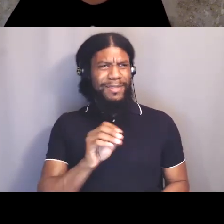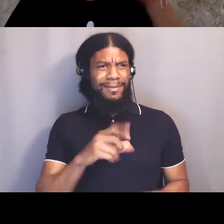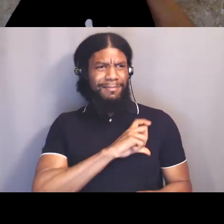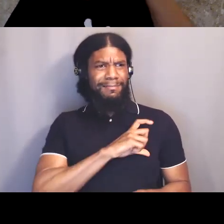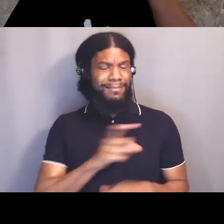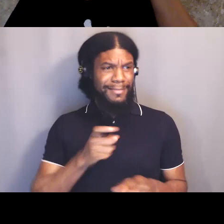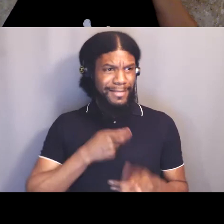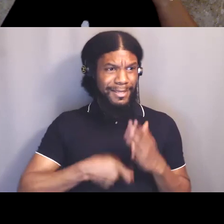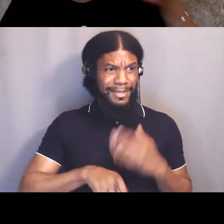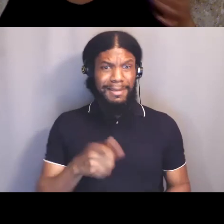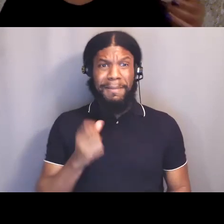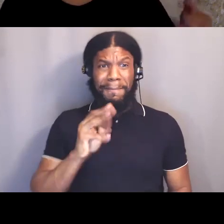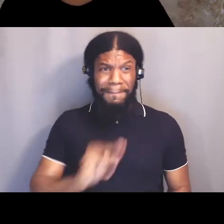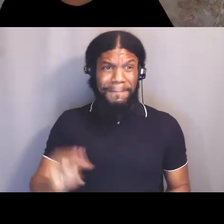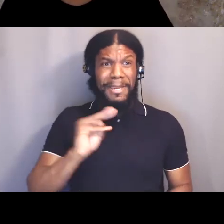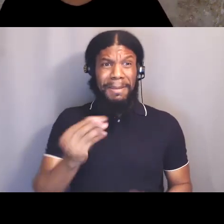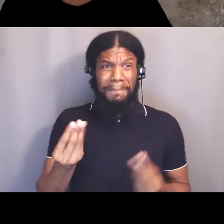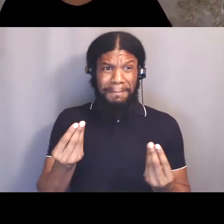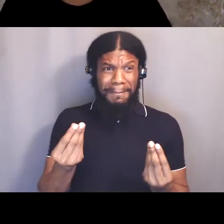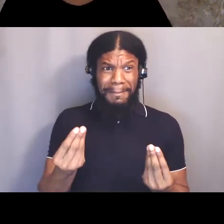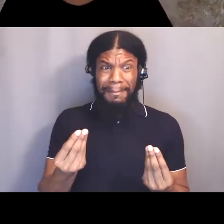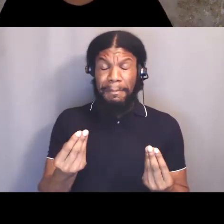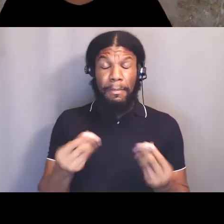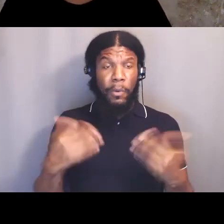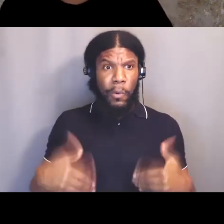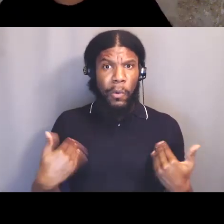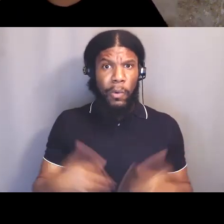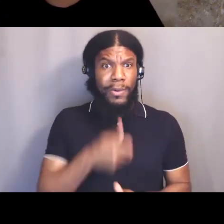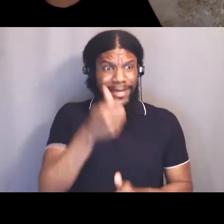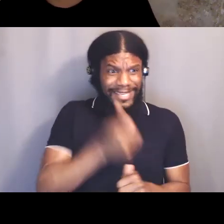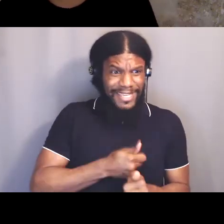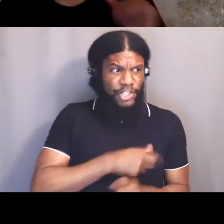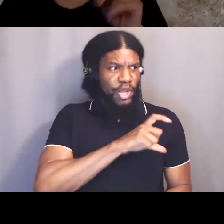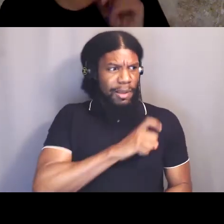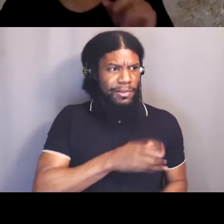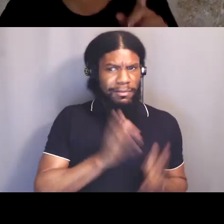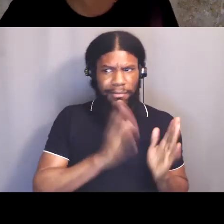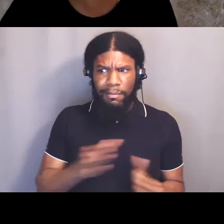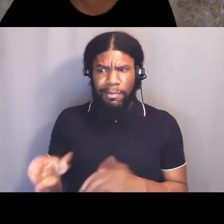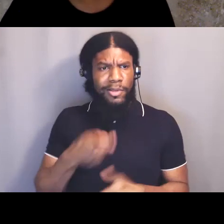that's crazy. What does that cost per officer? Can you do a quick, and I know how to divide.